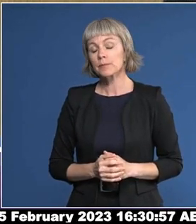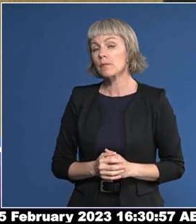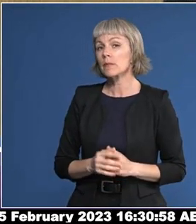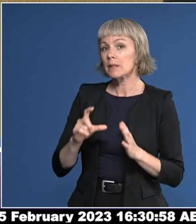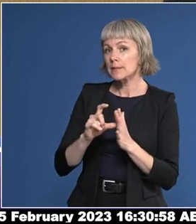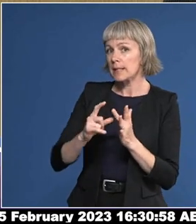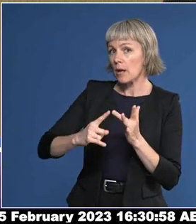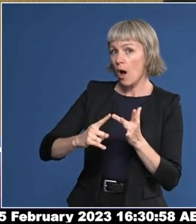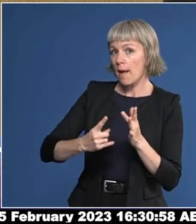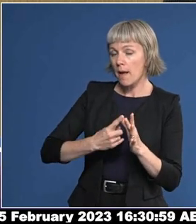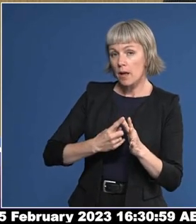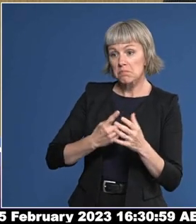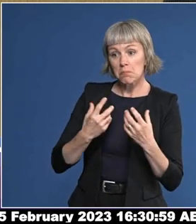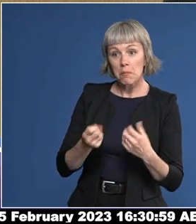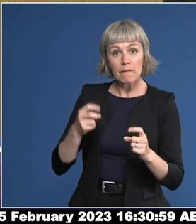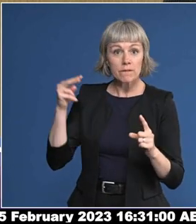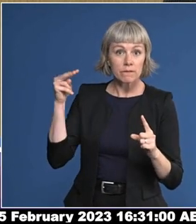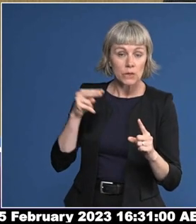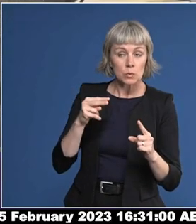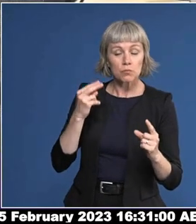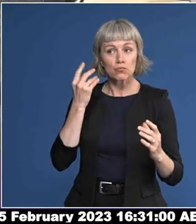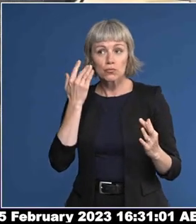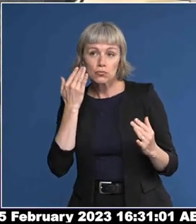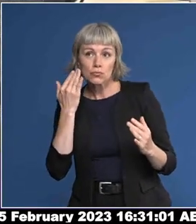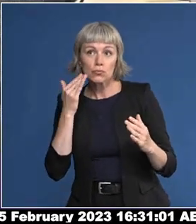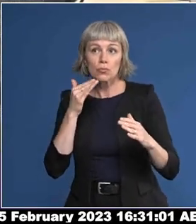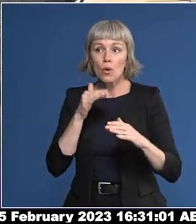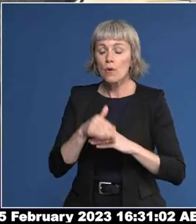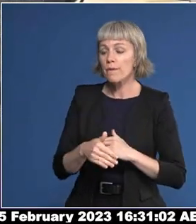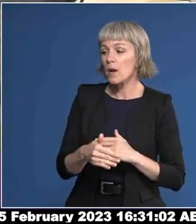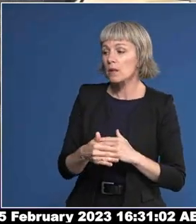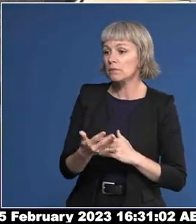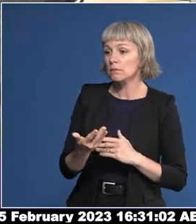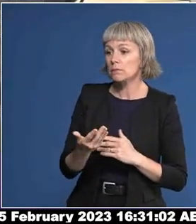view on the - whether it would be appropriate or not to introduce a national